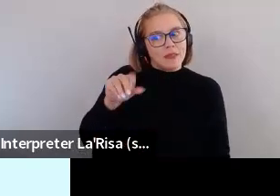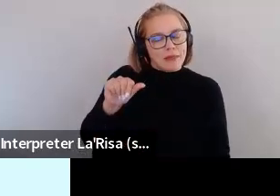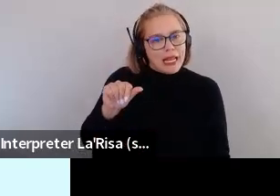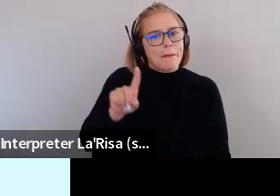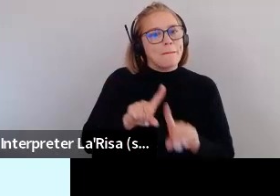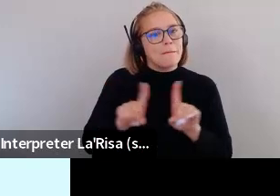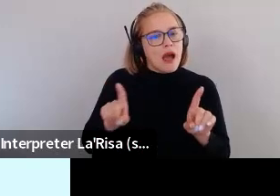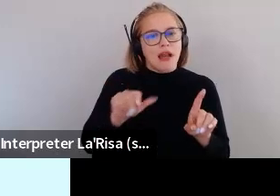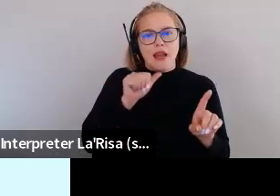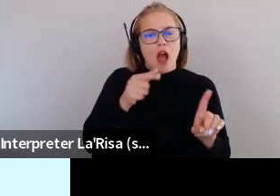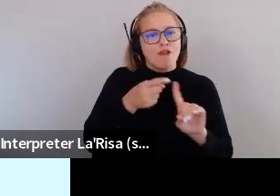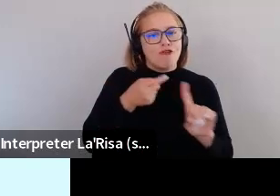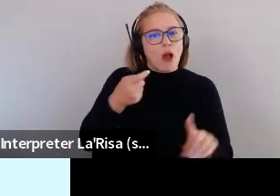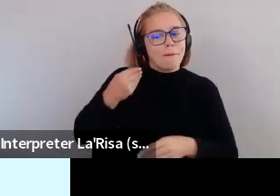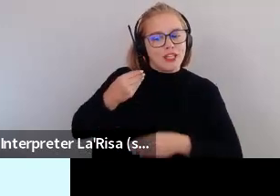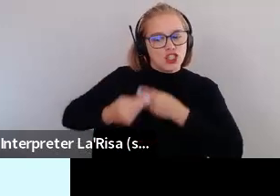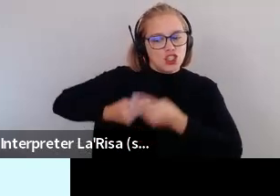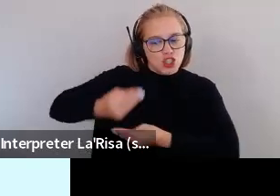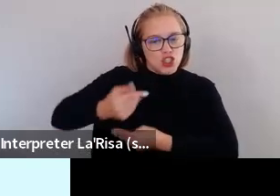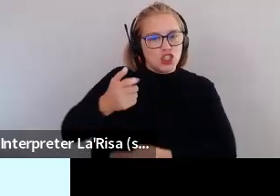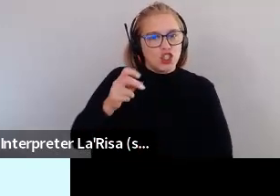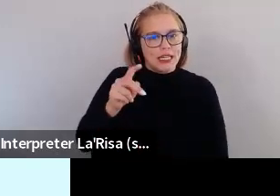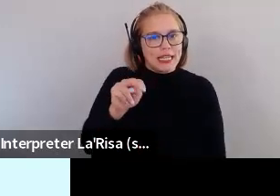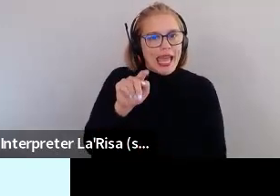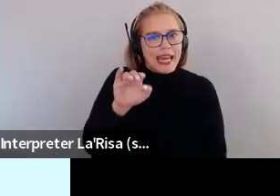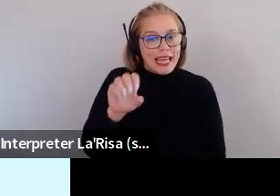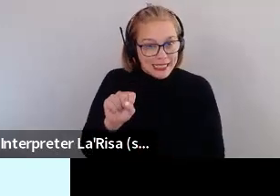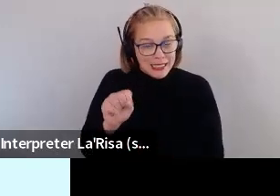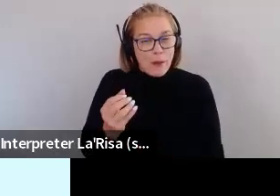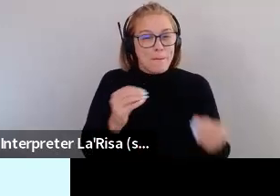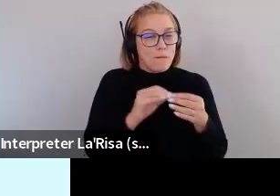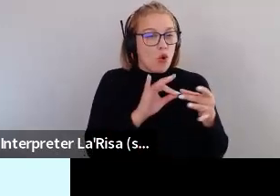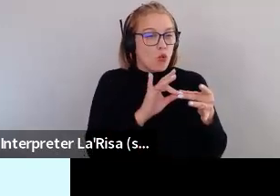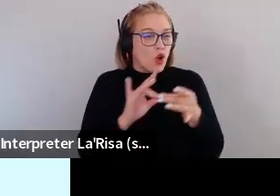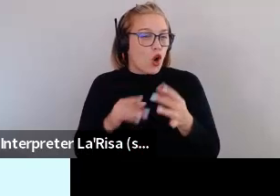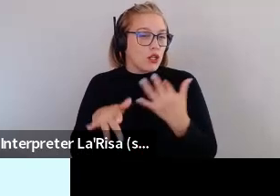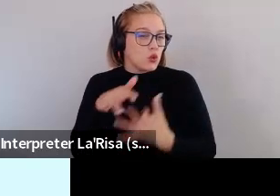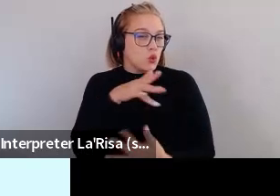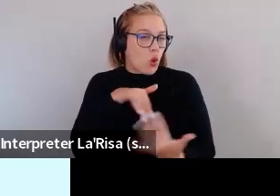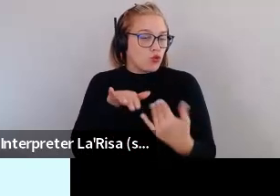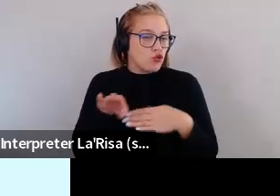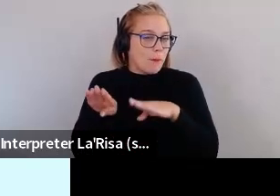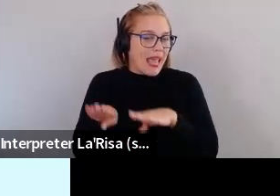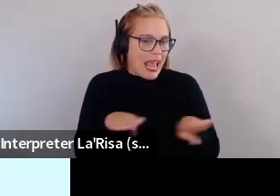syndrome. And then their kids were born with alcohol syndrome and there were generations and generations people who did have disabilities but not